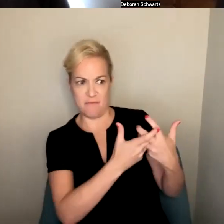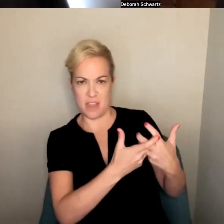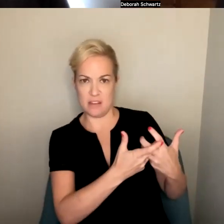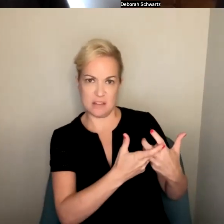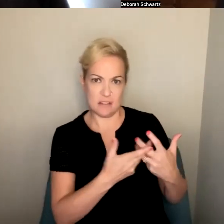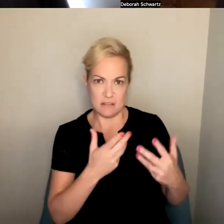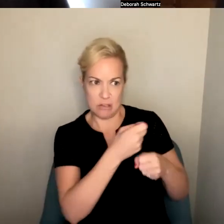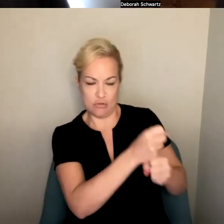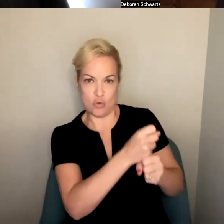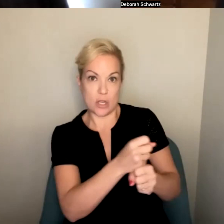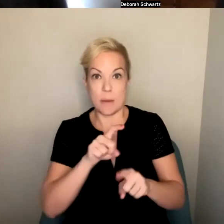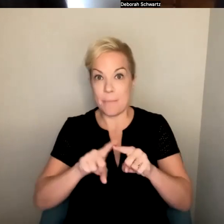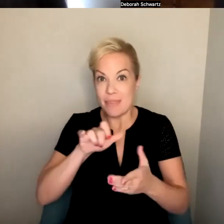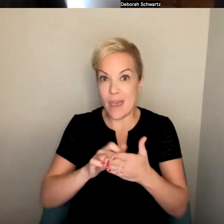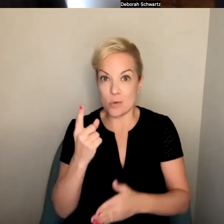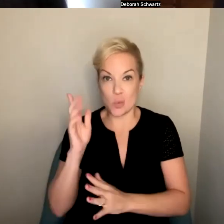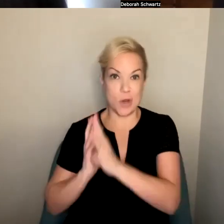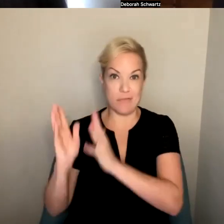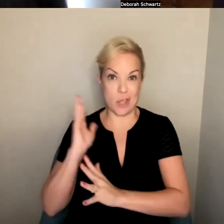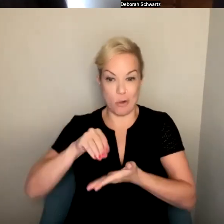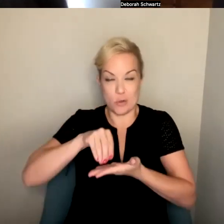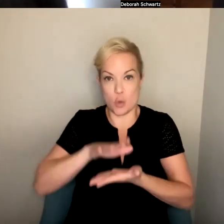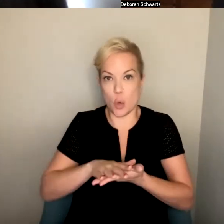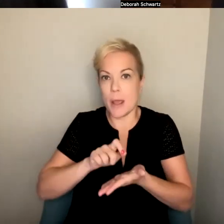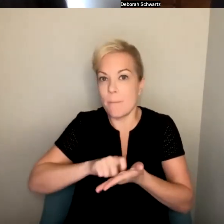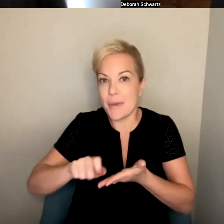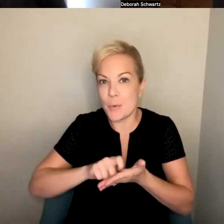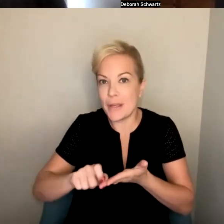was one of the earliest ones recorded but it was written in French so he contacted somebody and